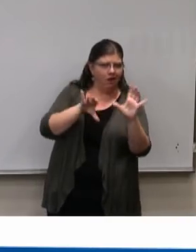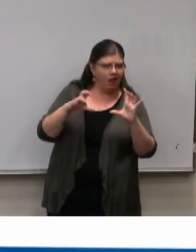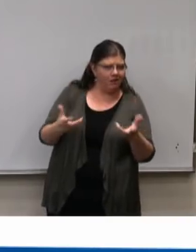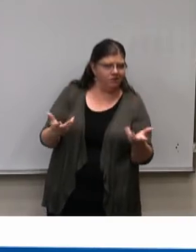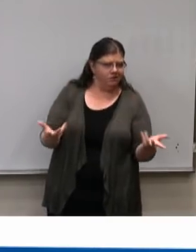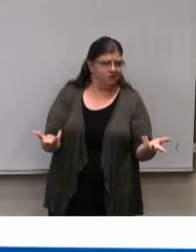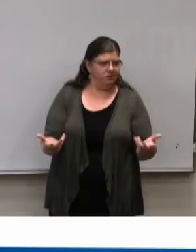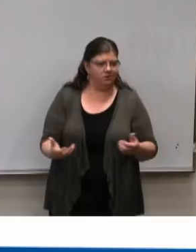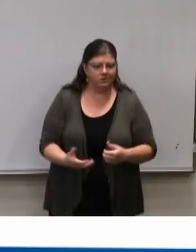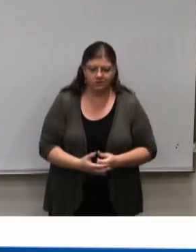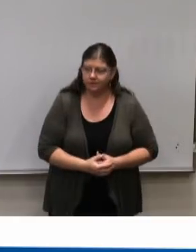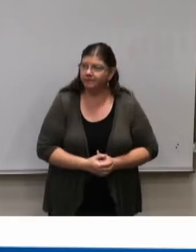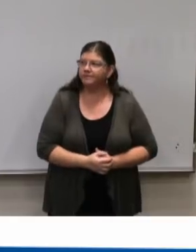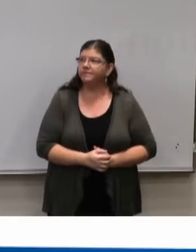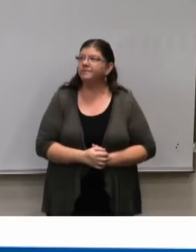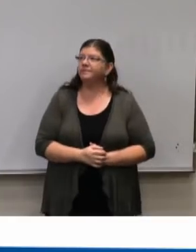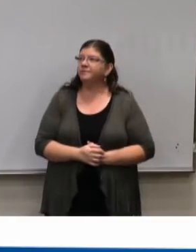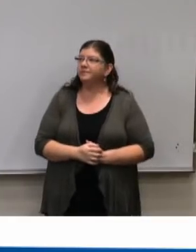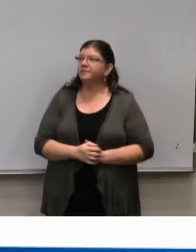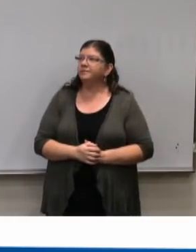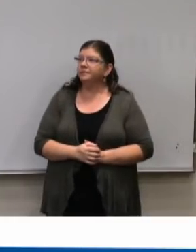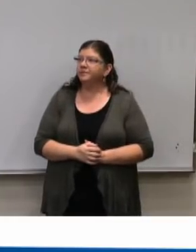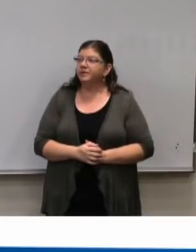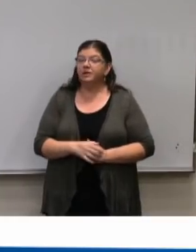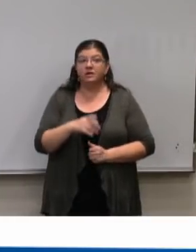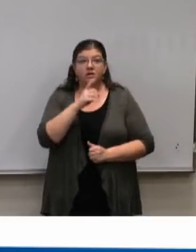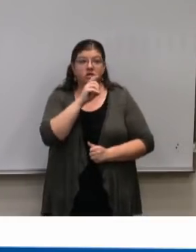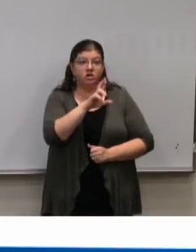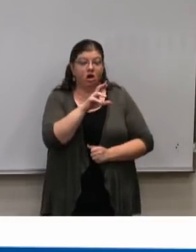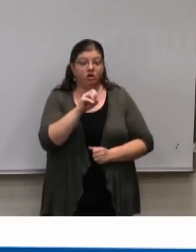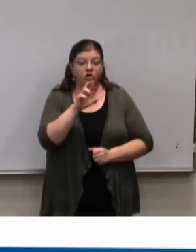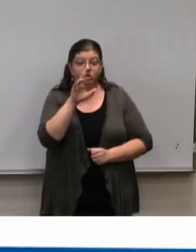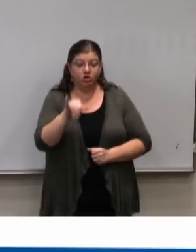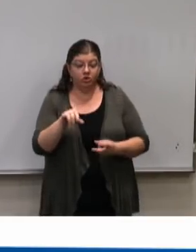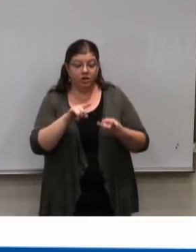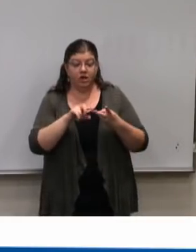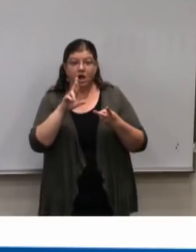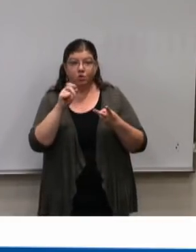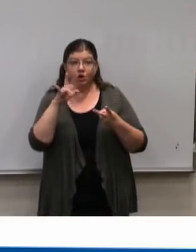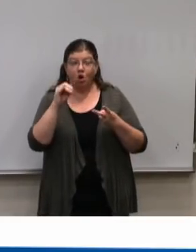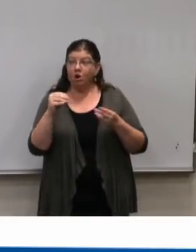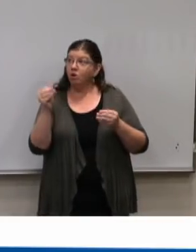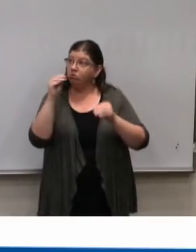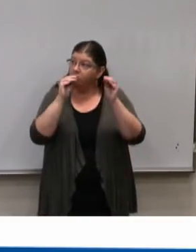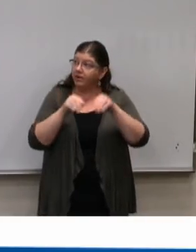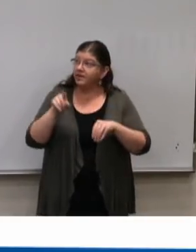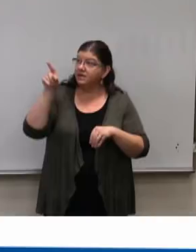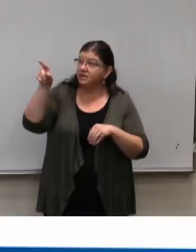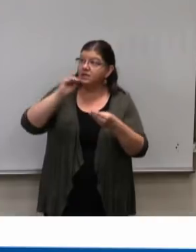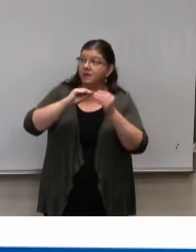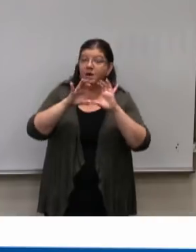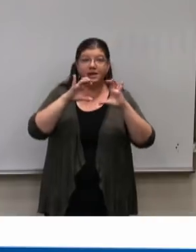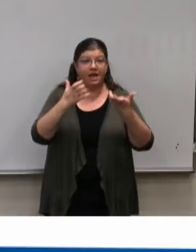Dr. Curry and Ricardo put something together like this, the number of classes that we have on-site.